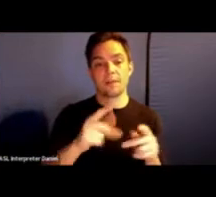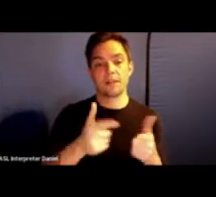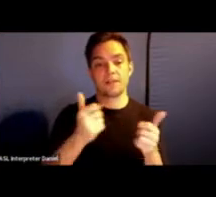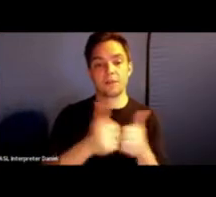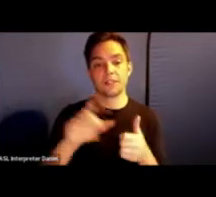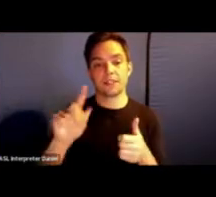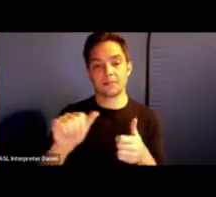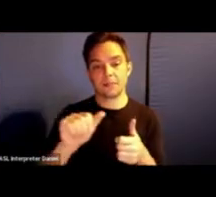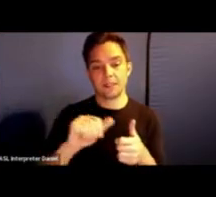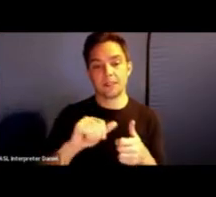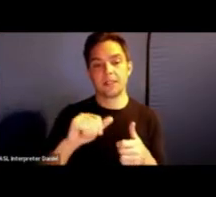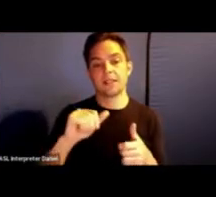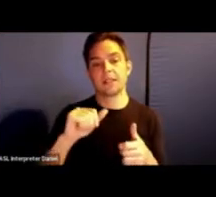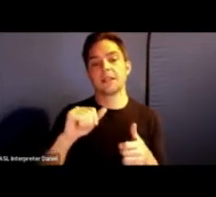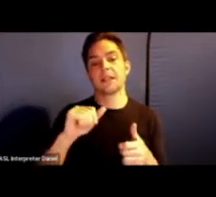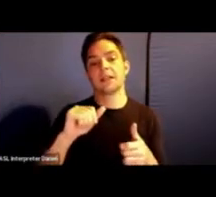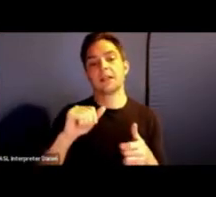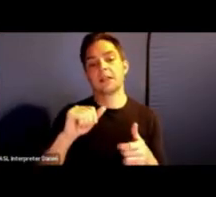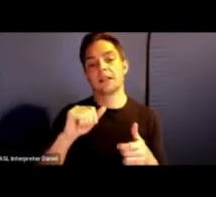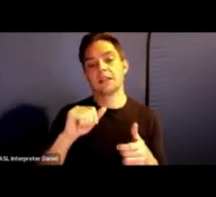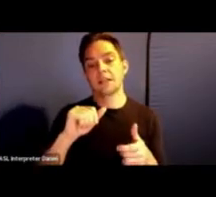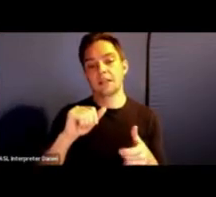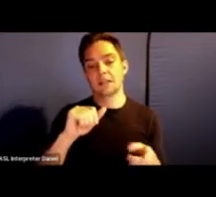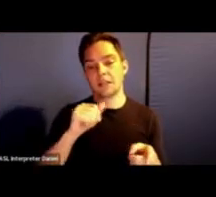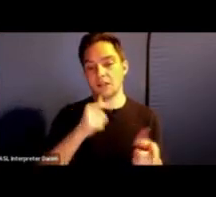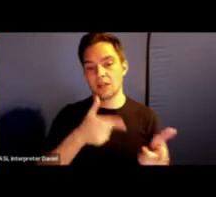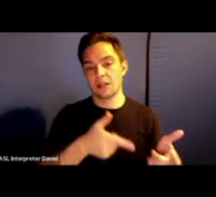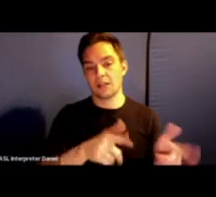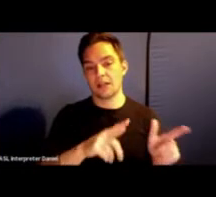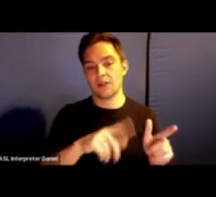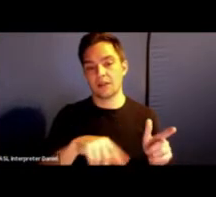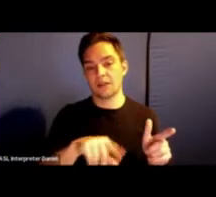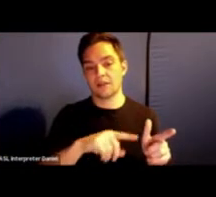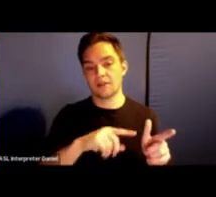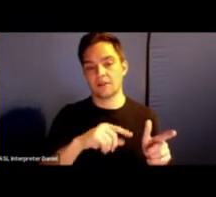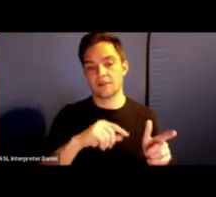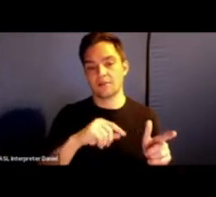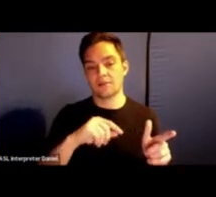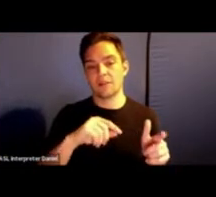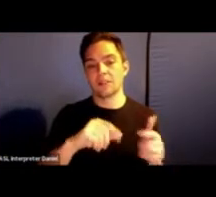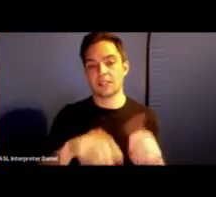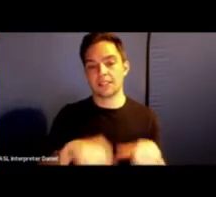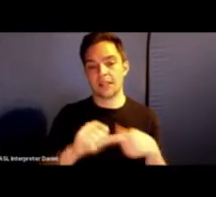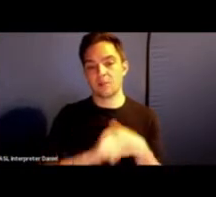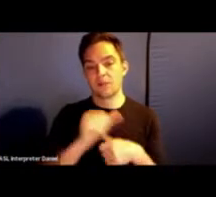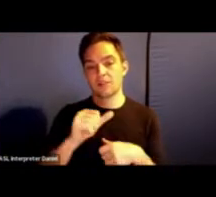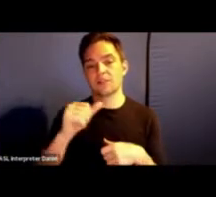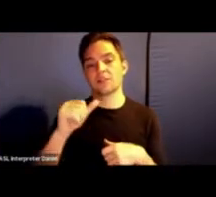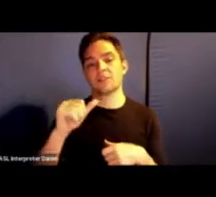time and not allowing them to take risks and assume more